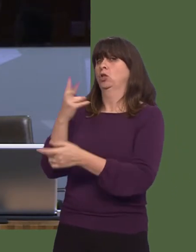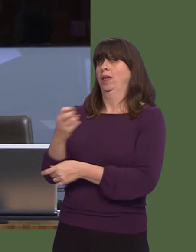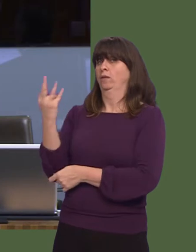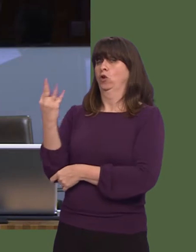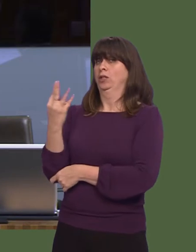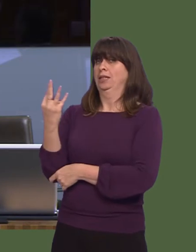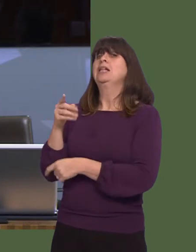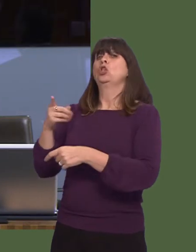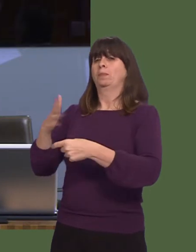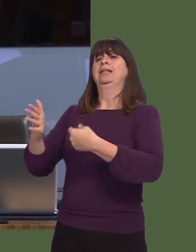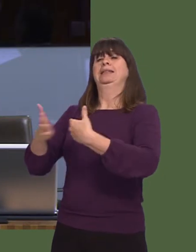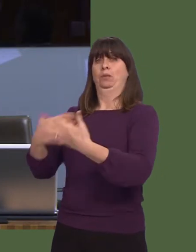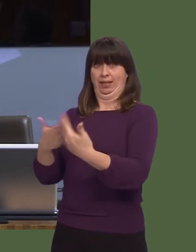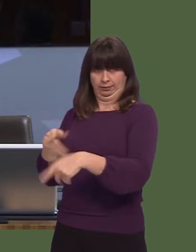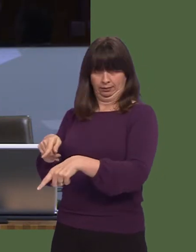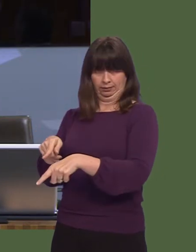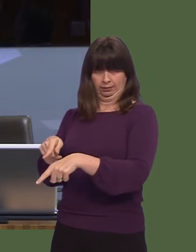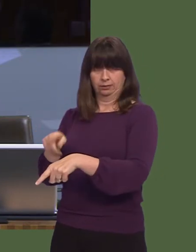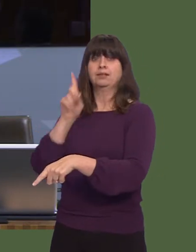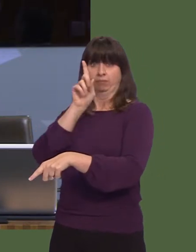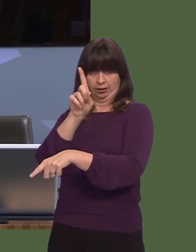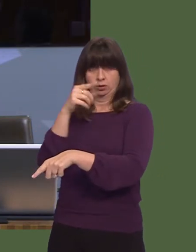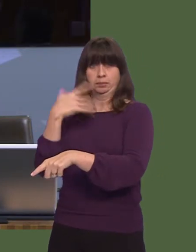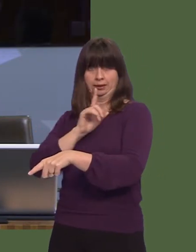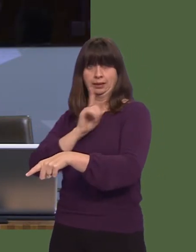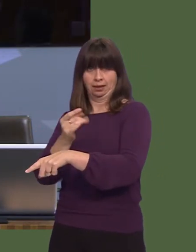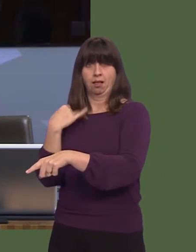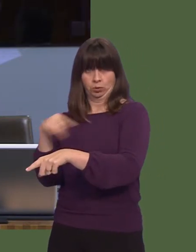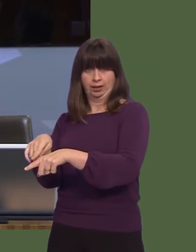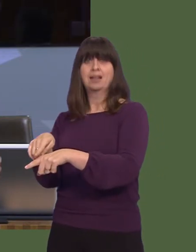you dealt with those issues. And then there is the issue of the written question that